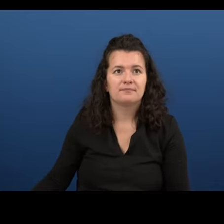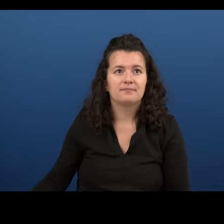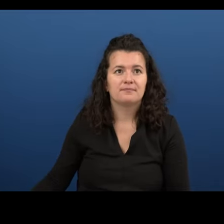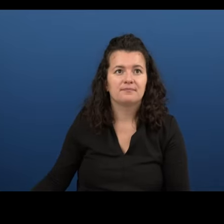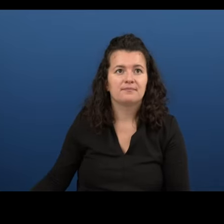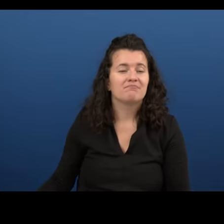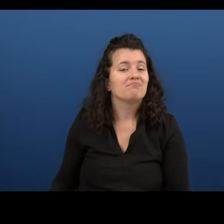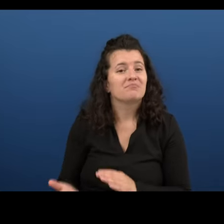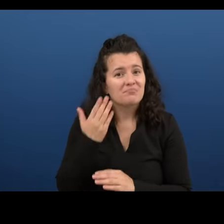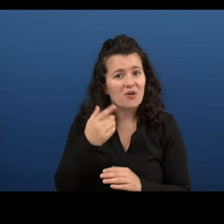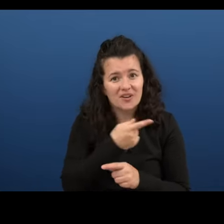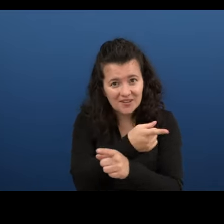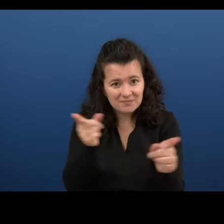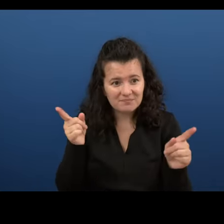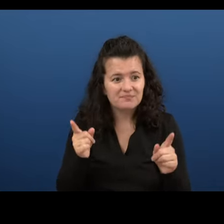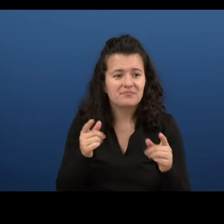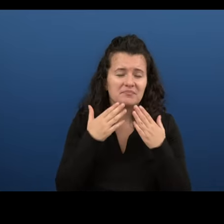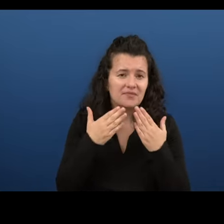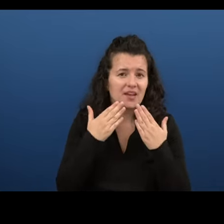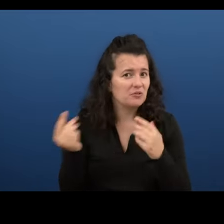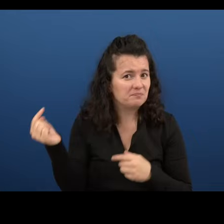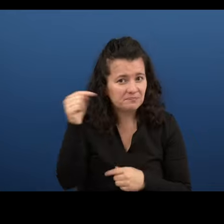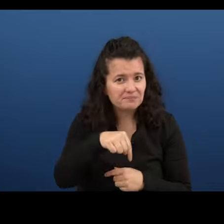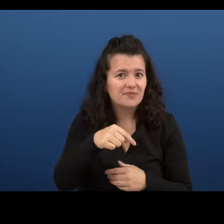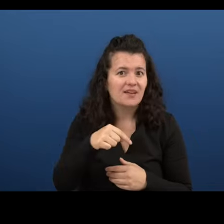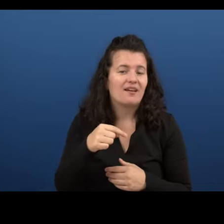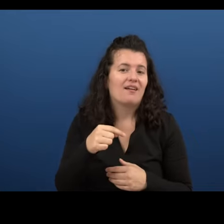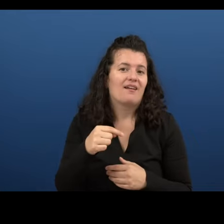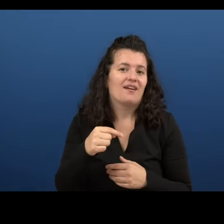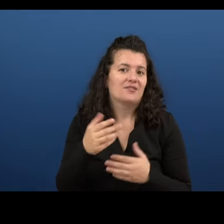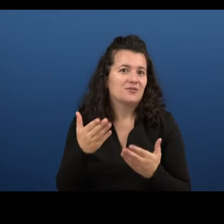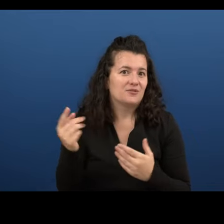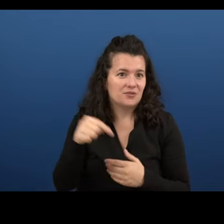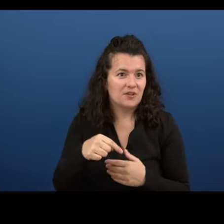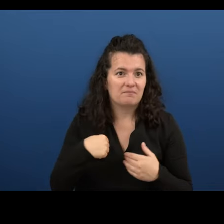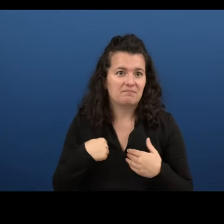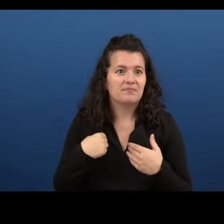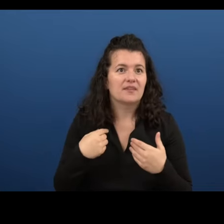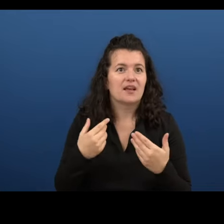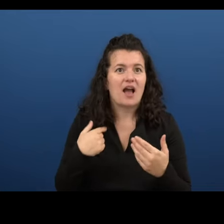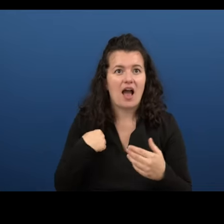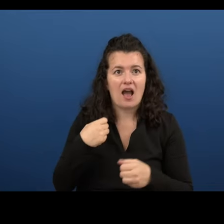effort you took to join us today. I'm sorry Lakshmi Subramaniam a corporate social responsibility